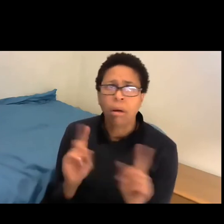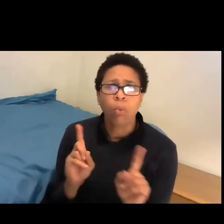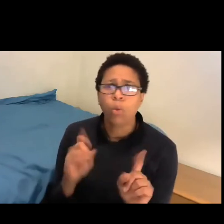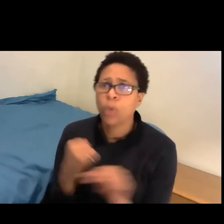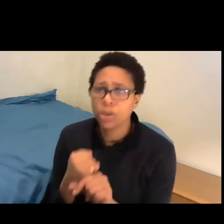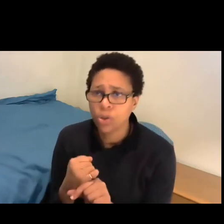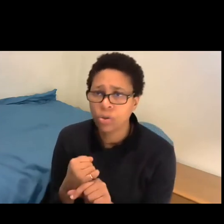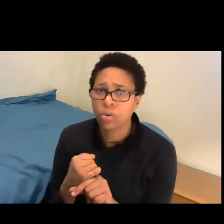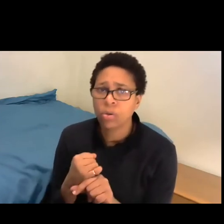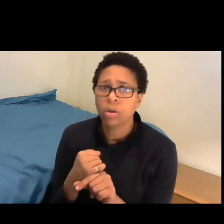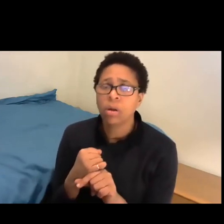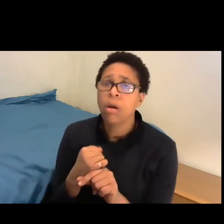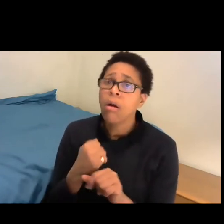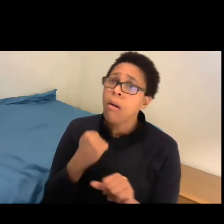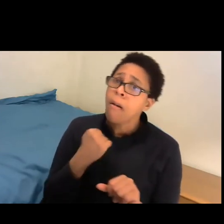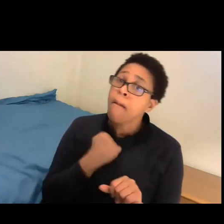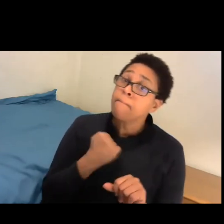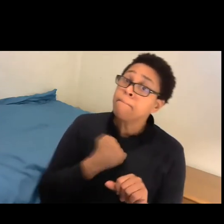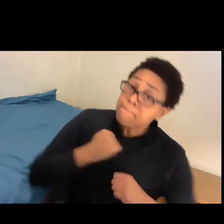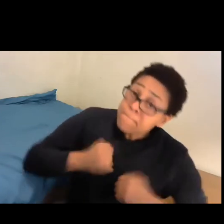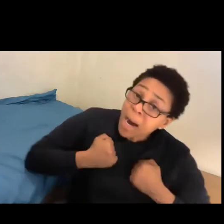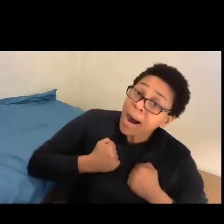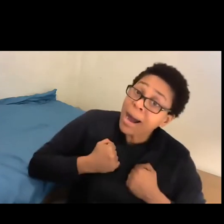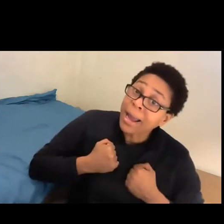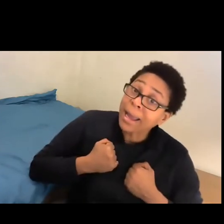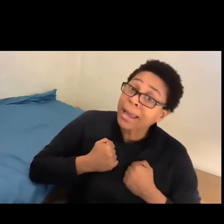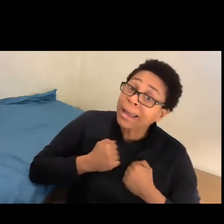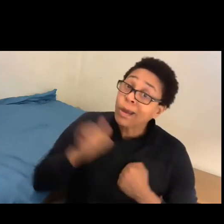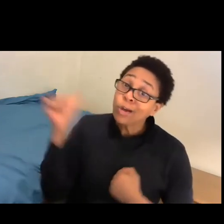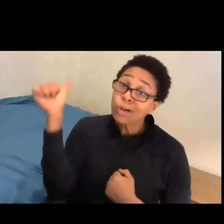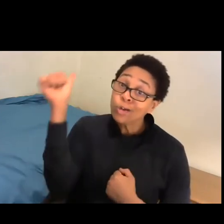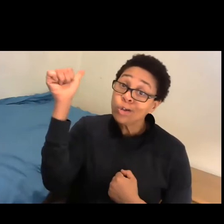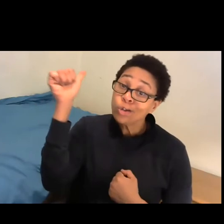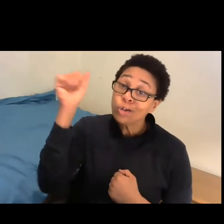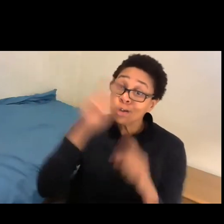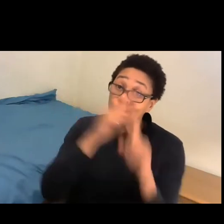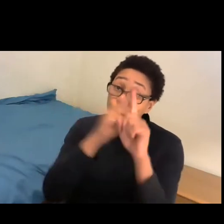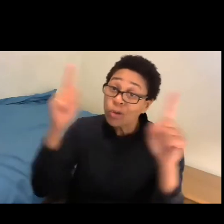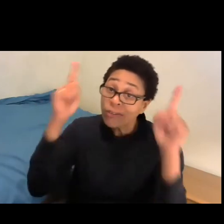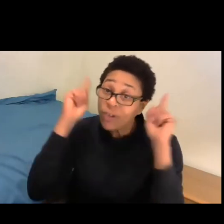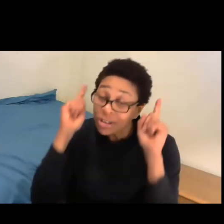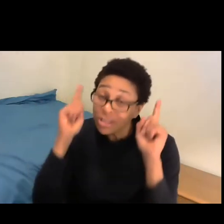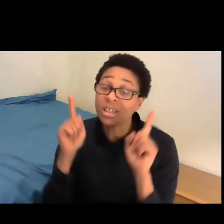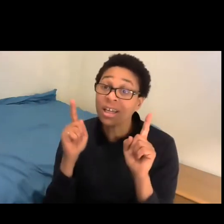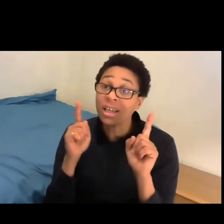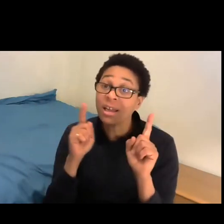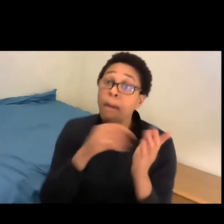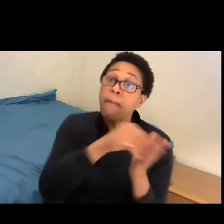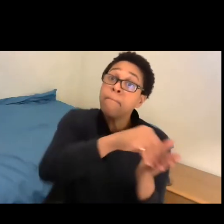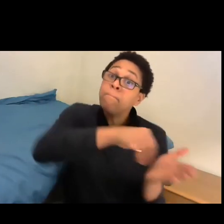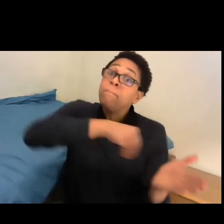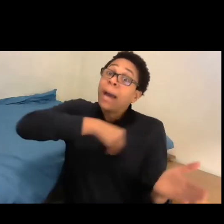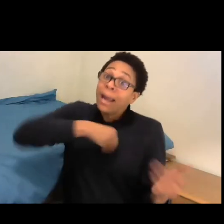are sponsored by an oil company. I have to work for them when I graduate, but this is what the oil industry does. What do I do?